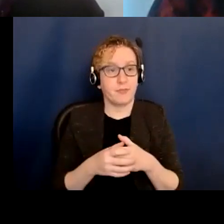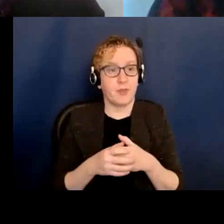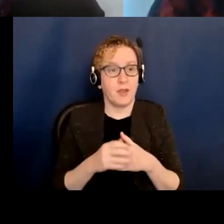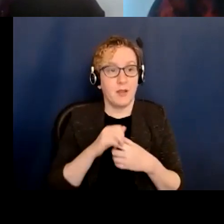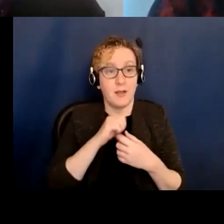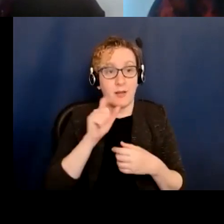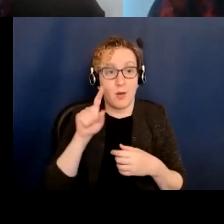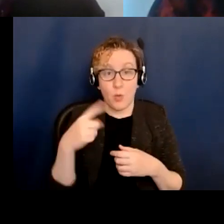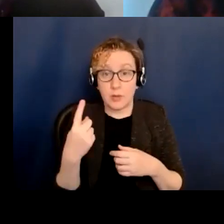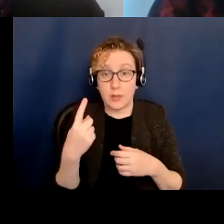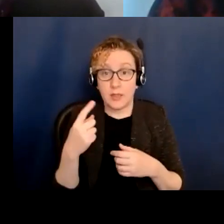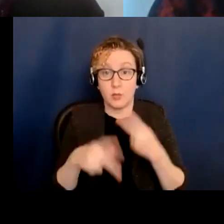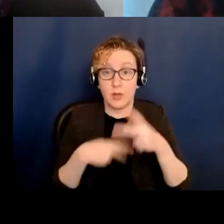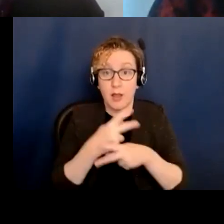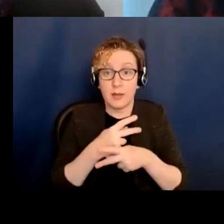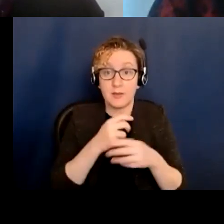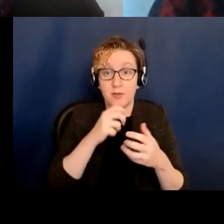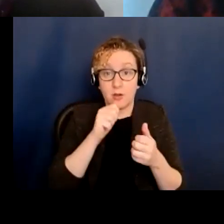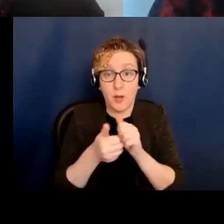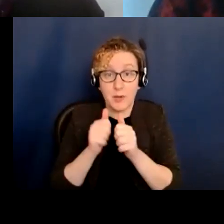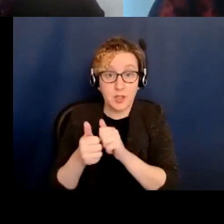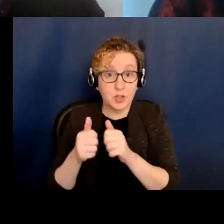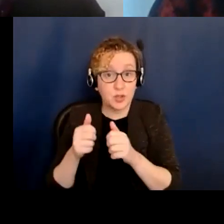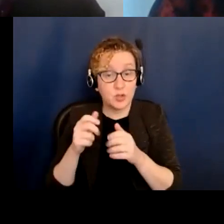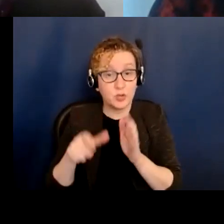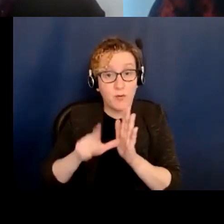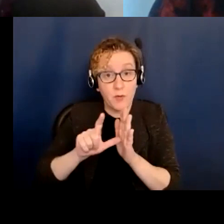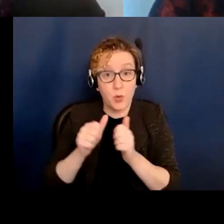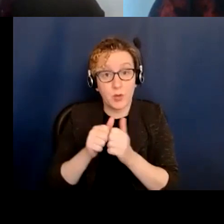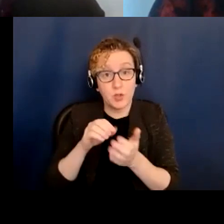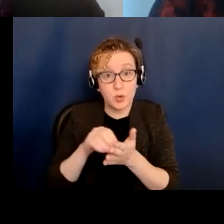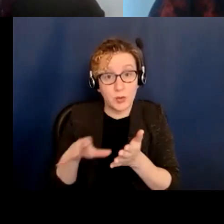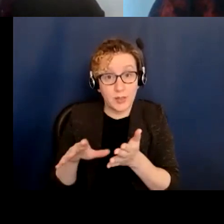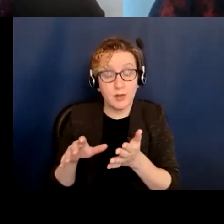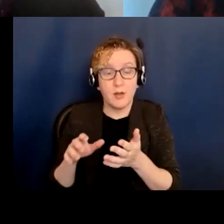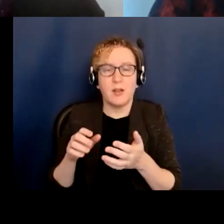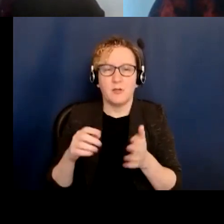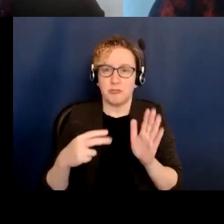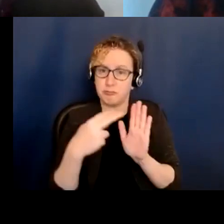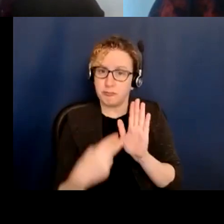what kinds of accommodations to review with the student or a sample reasonable accommodation